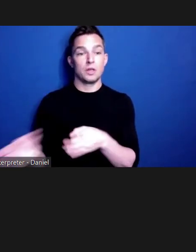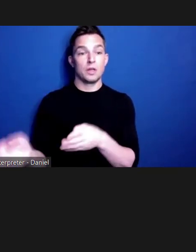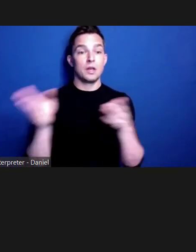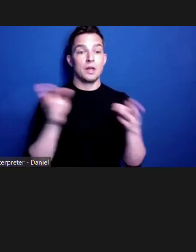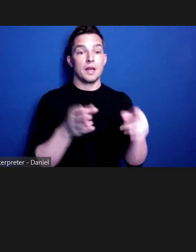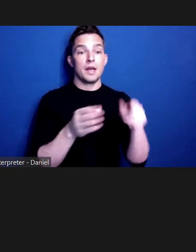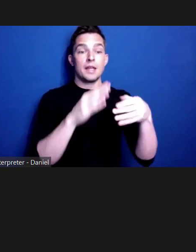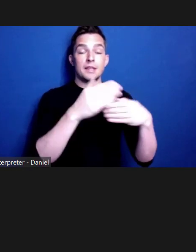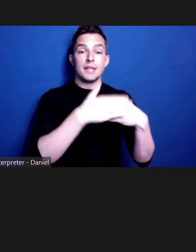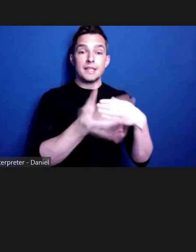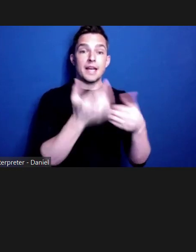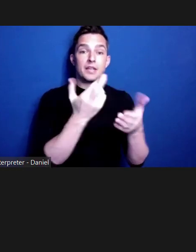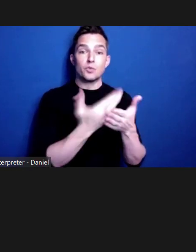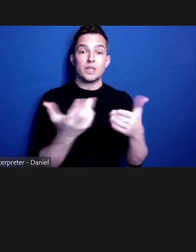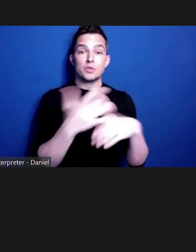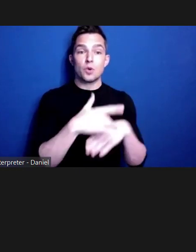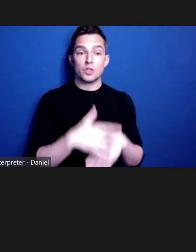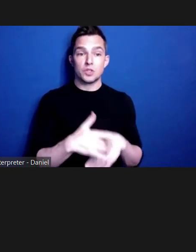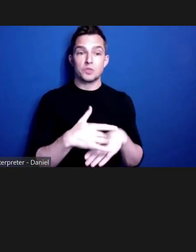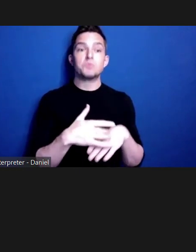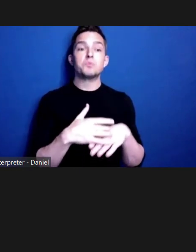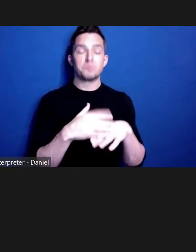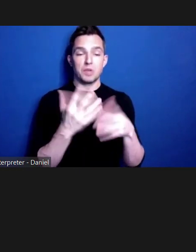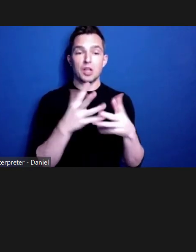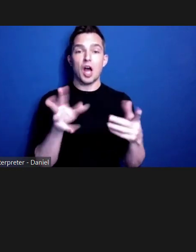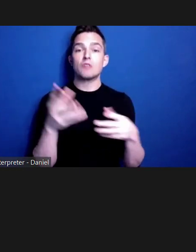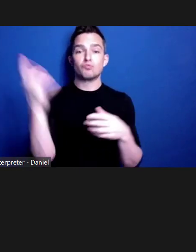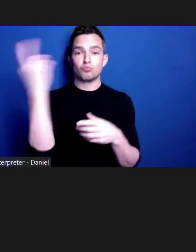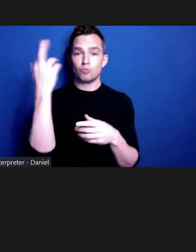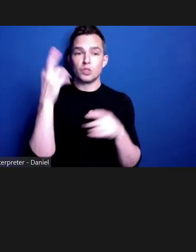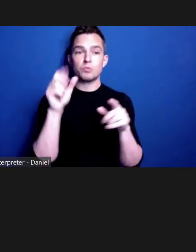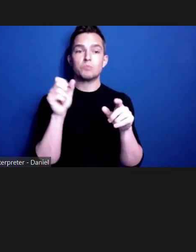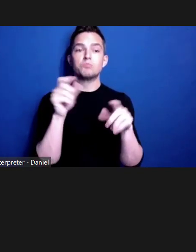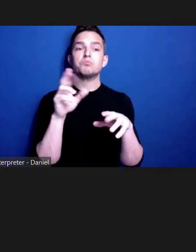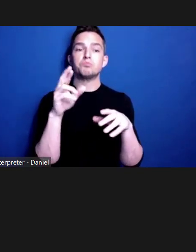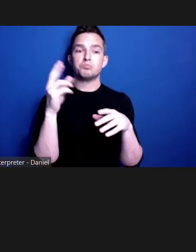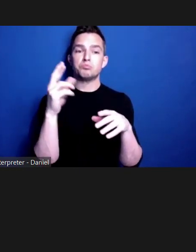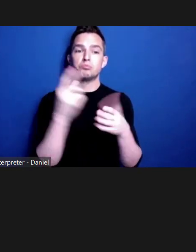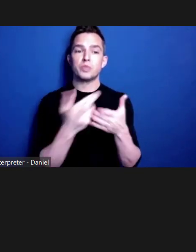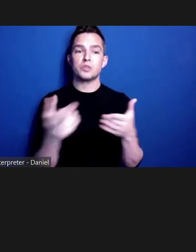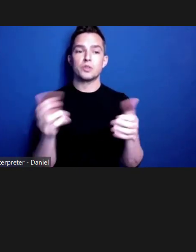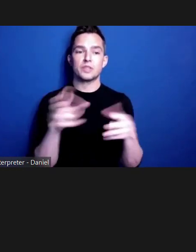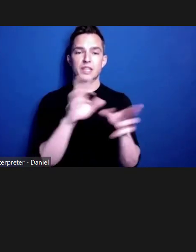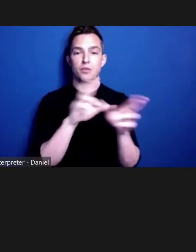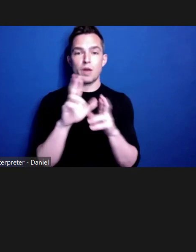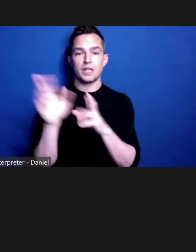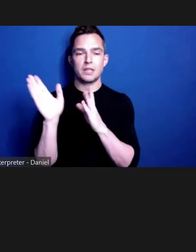children.